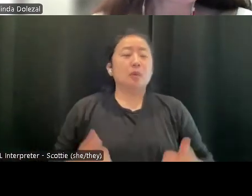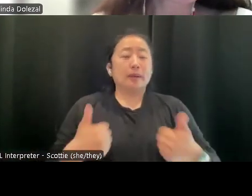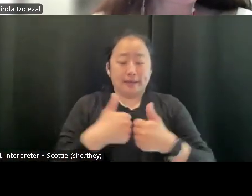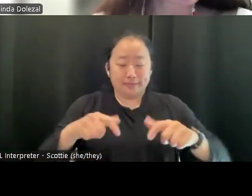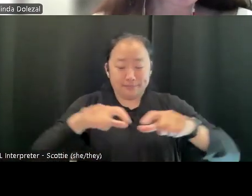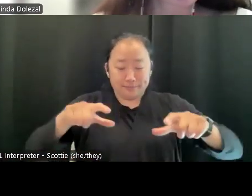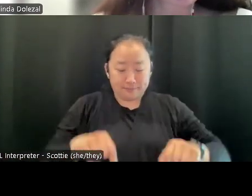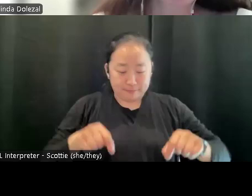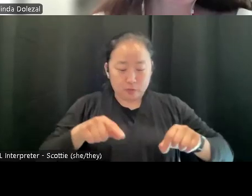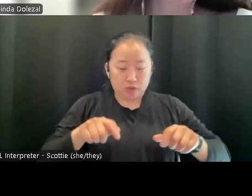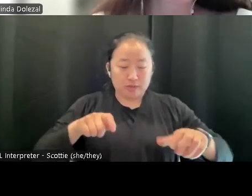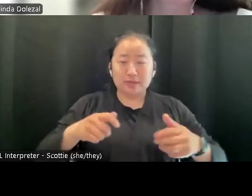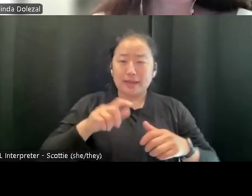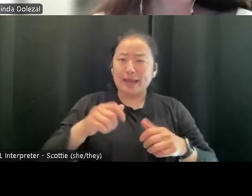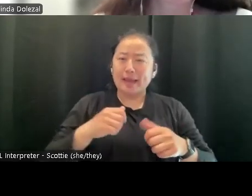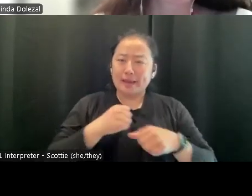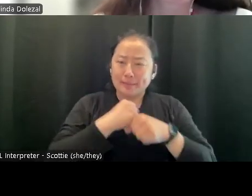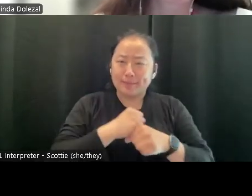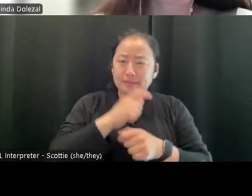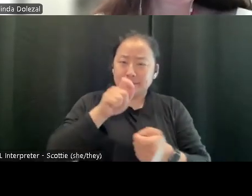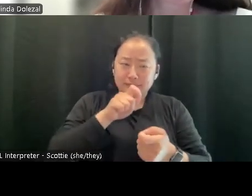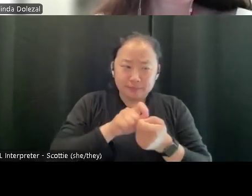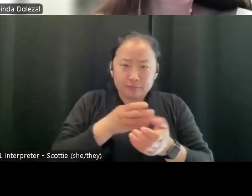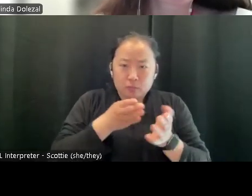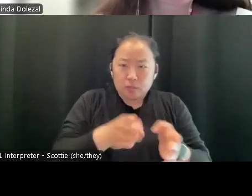These can be customized to the needs of individual players with settings that can